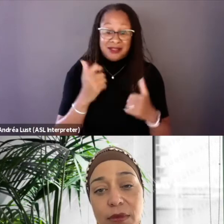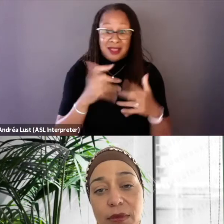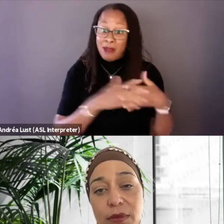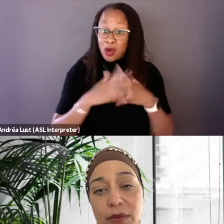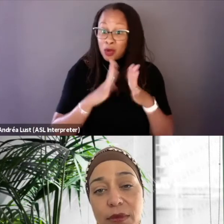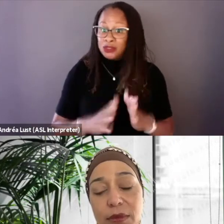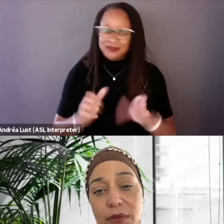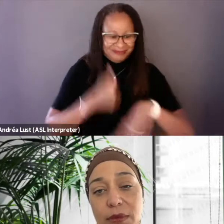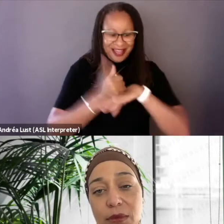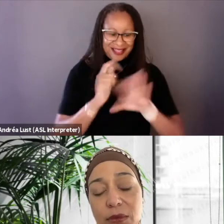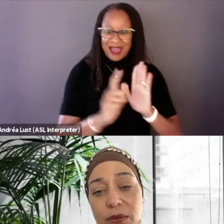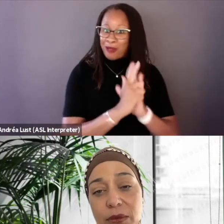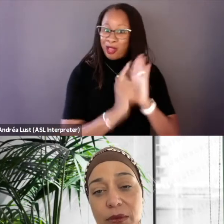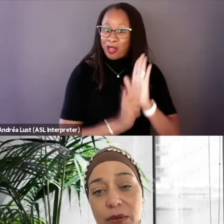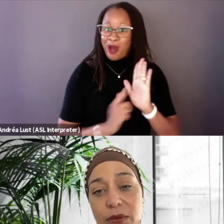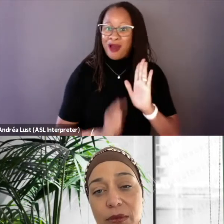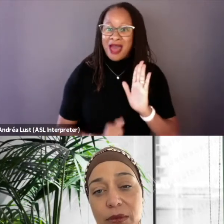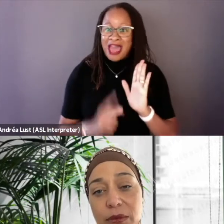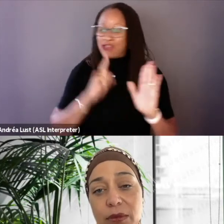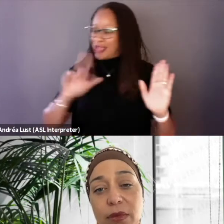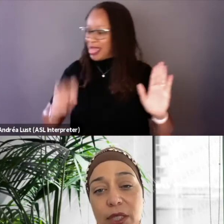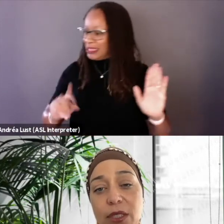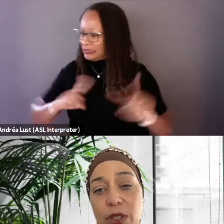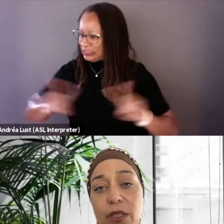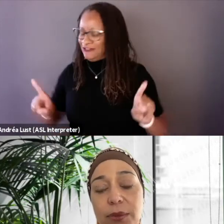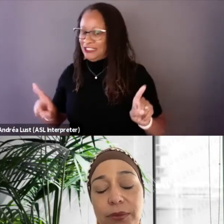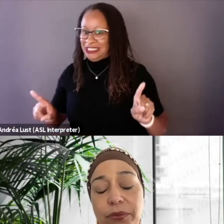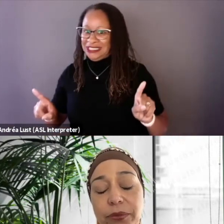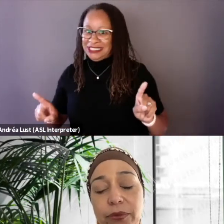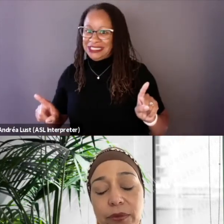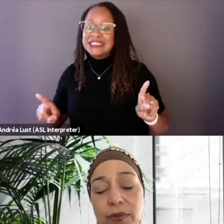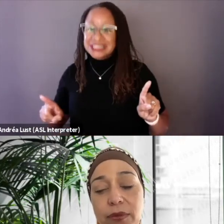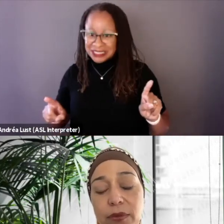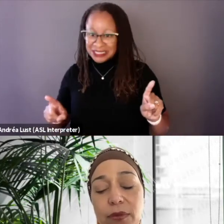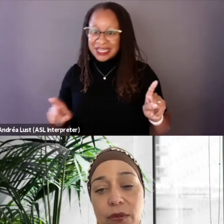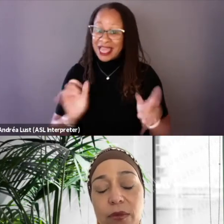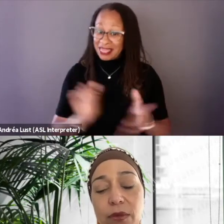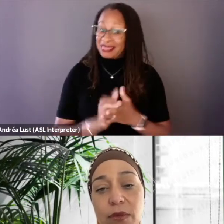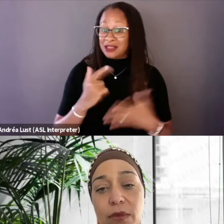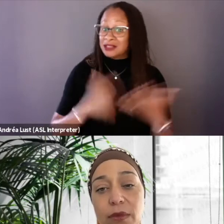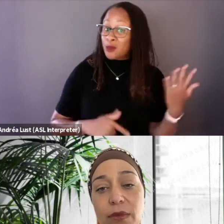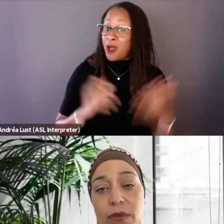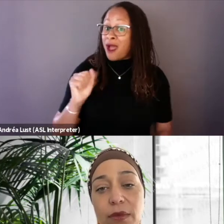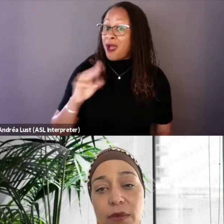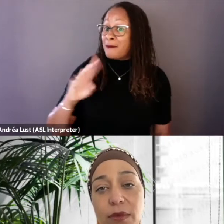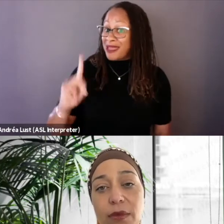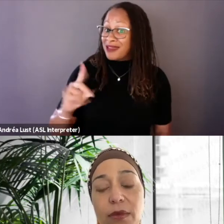and then the reality will be very different. And that's what Amend often shows,